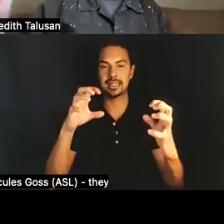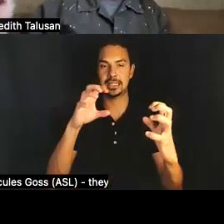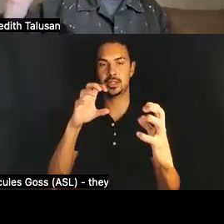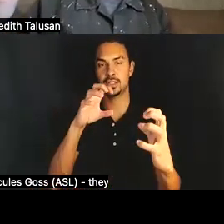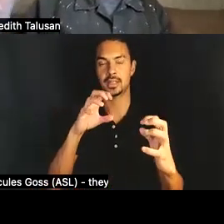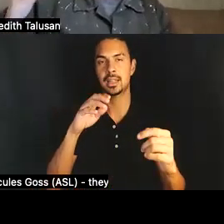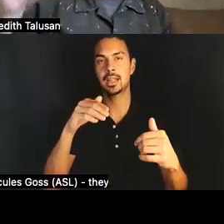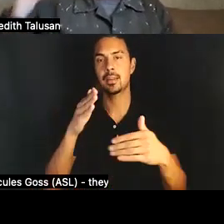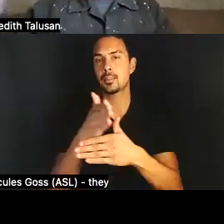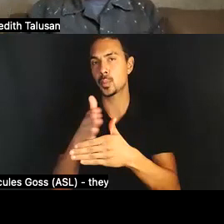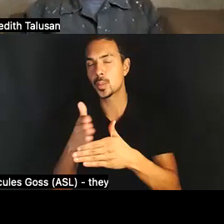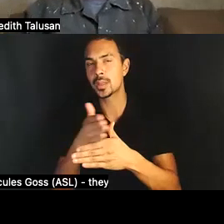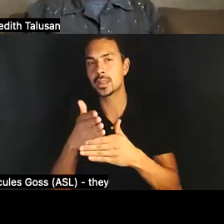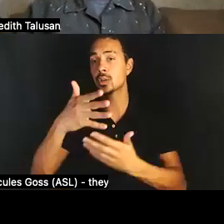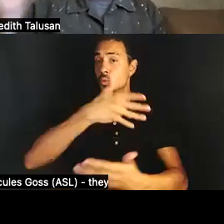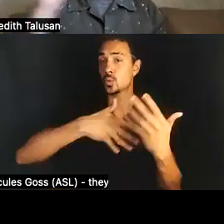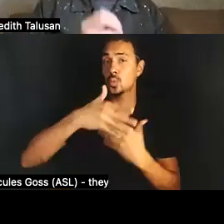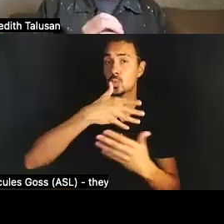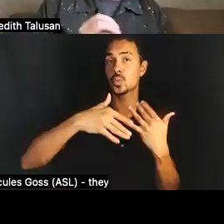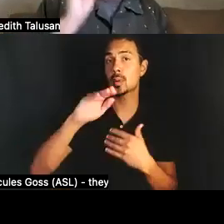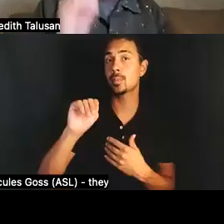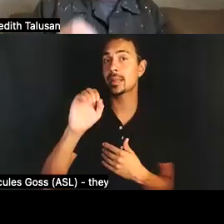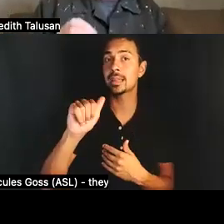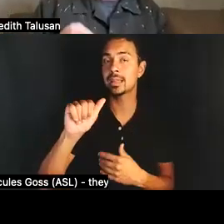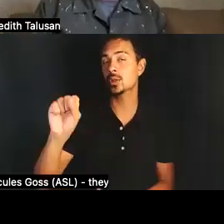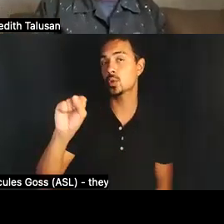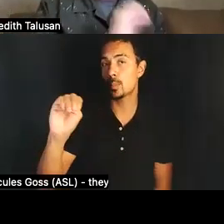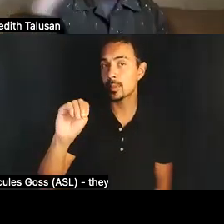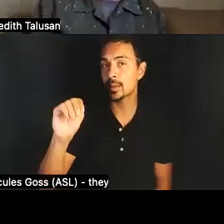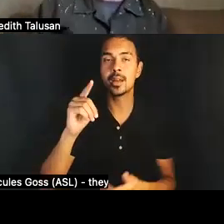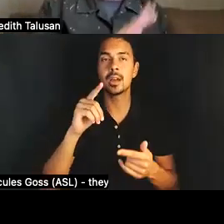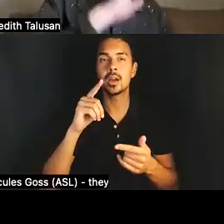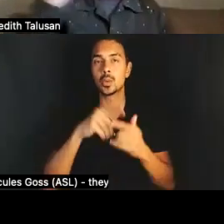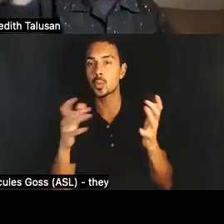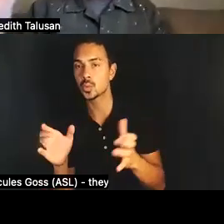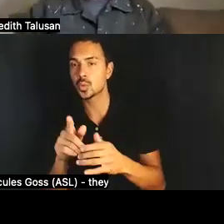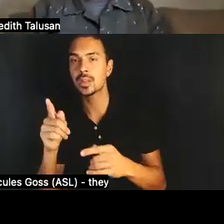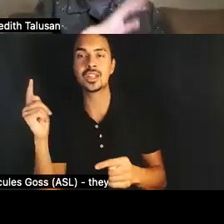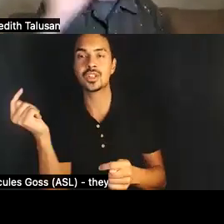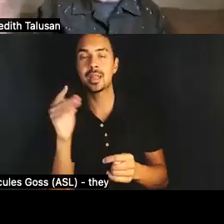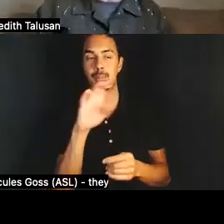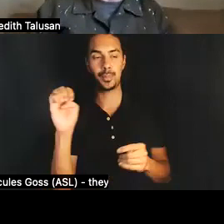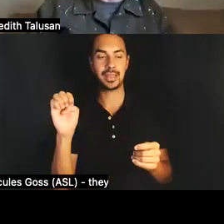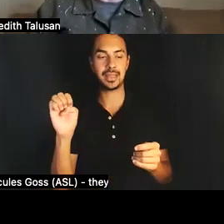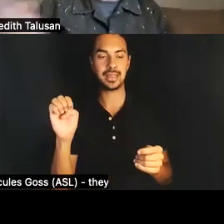There is a long-running tension between what social media wants you to do with it